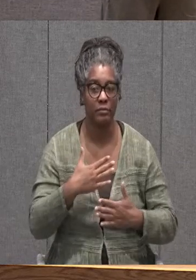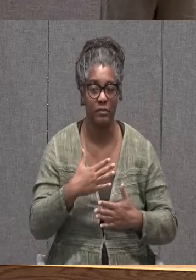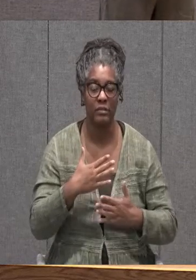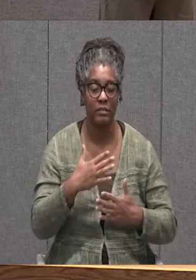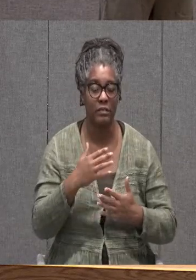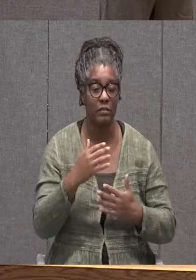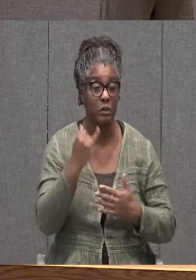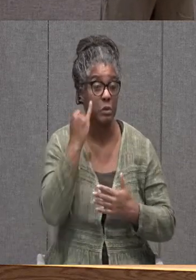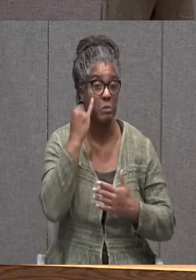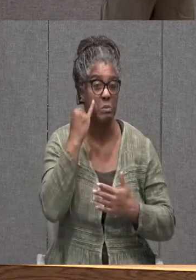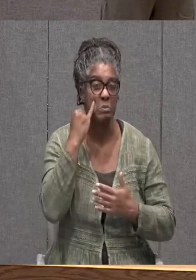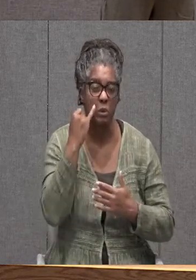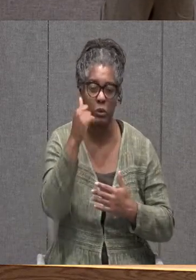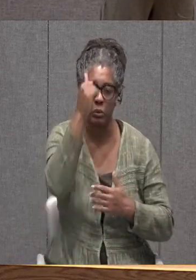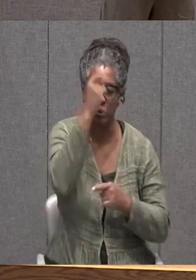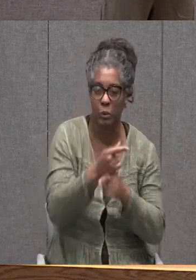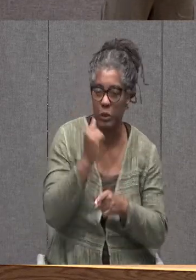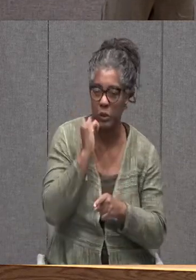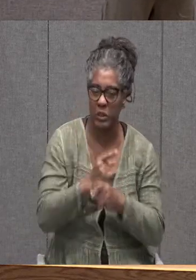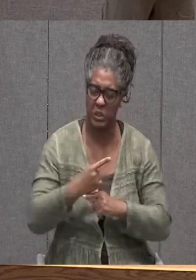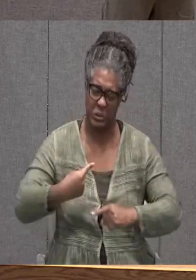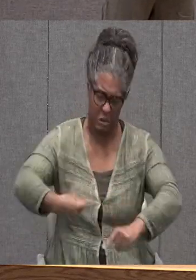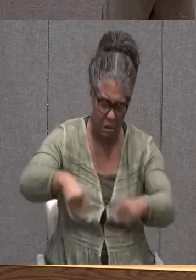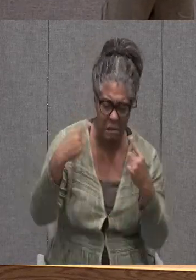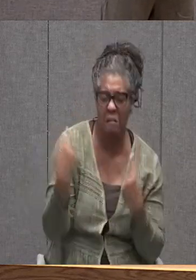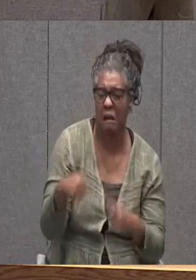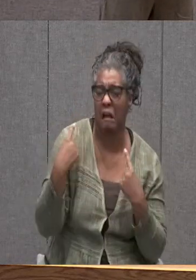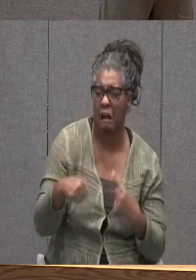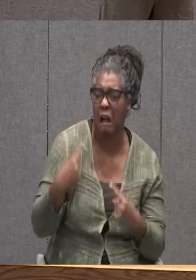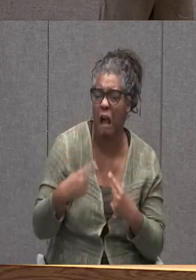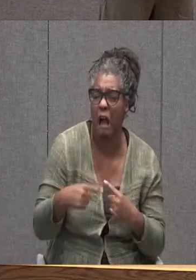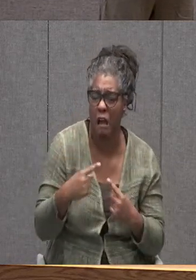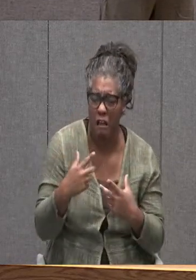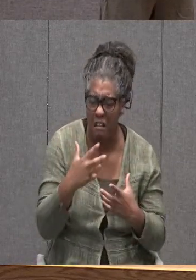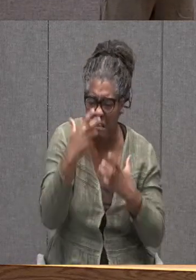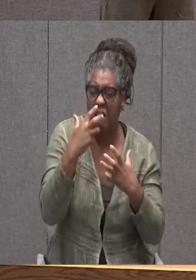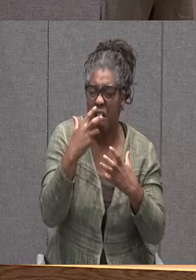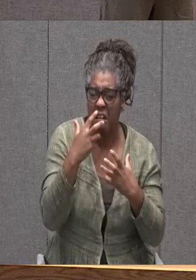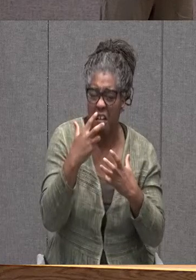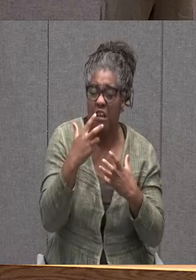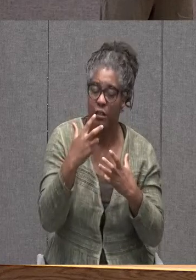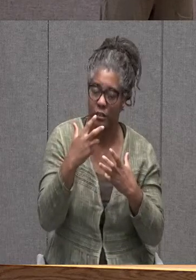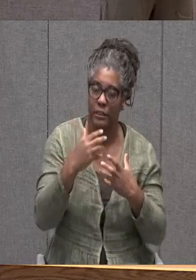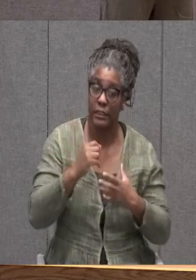and you get really mad, taking those couple of deep breaths will give you a chance to get ready.